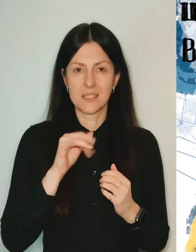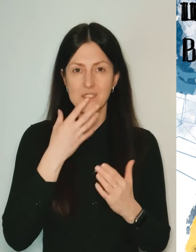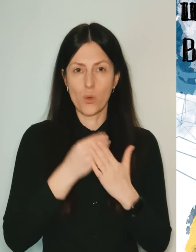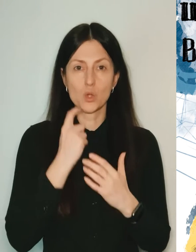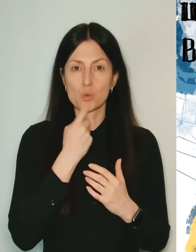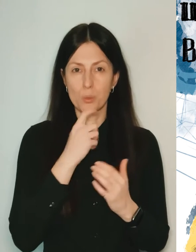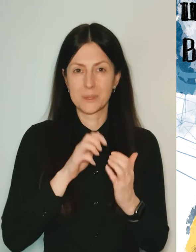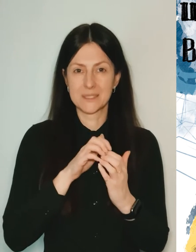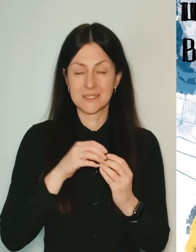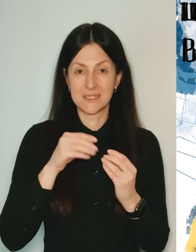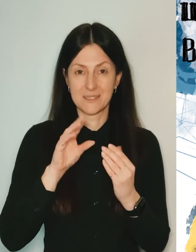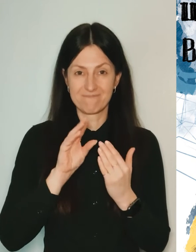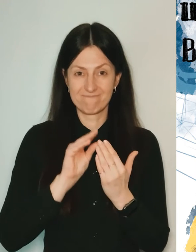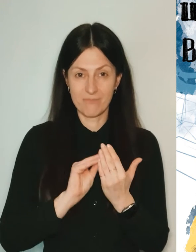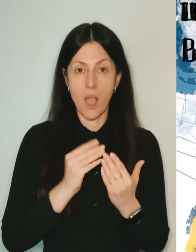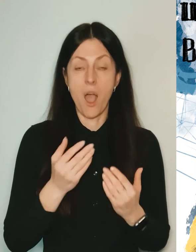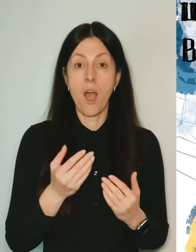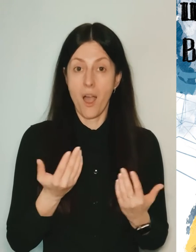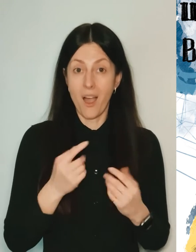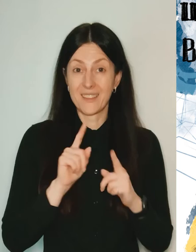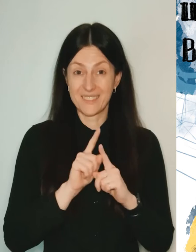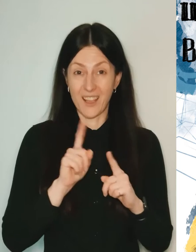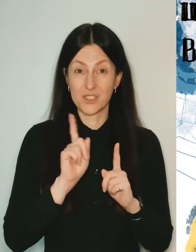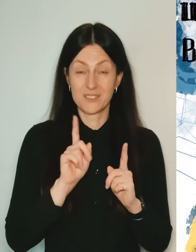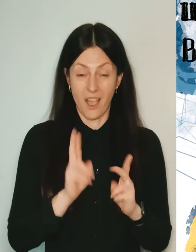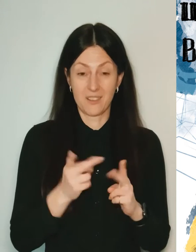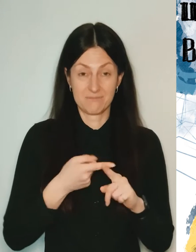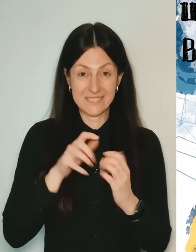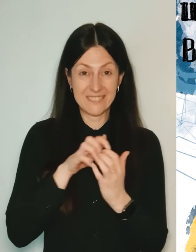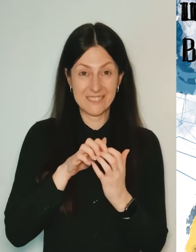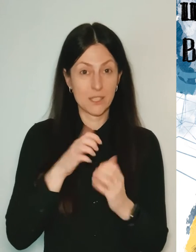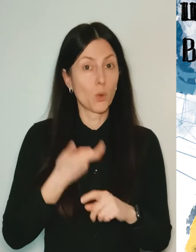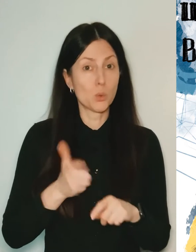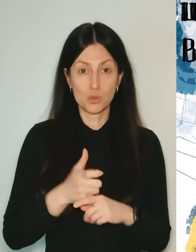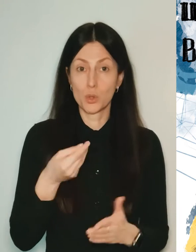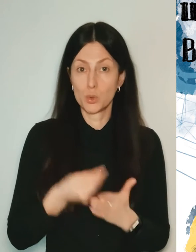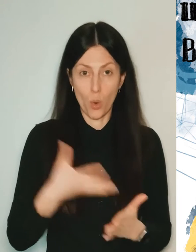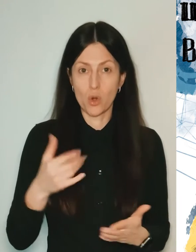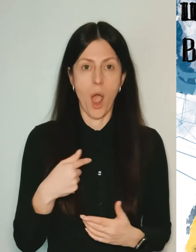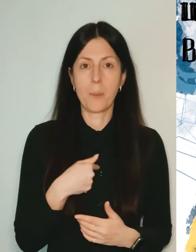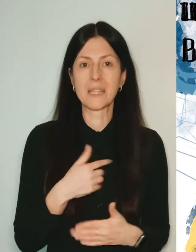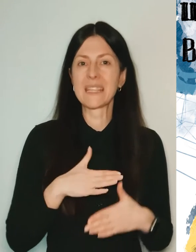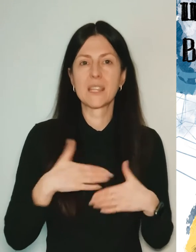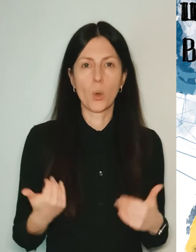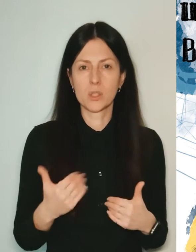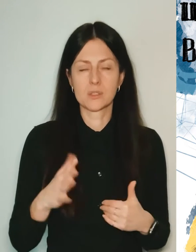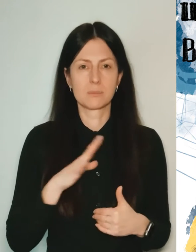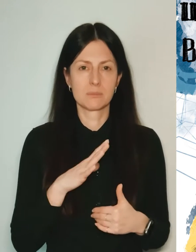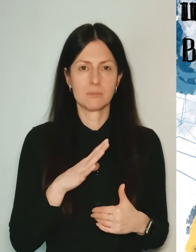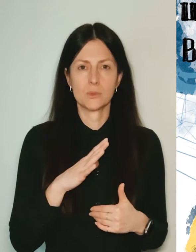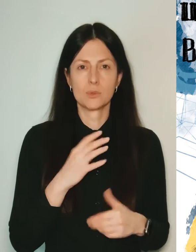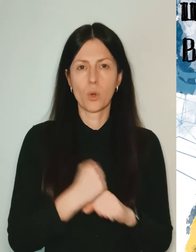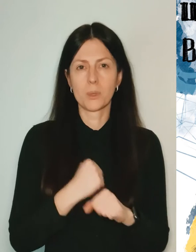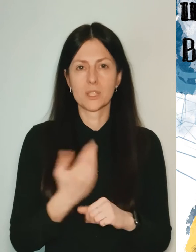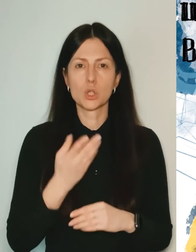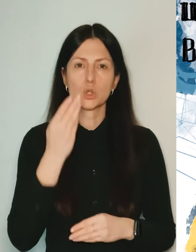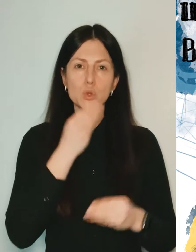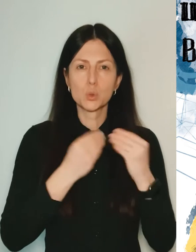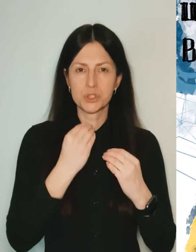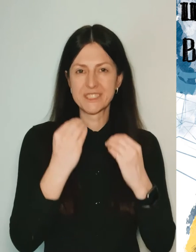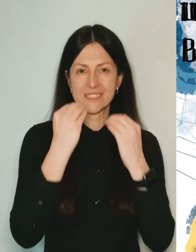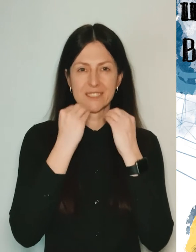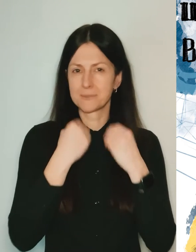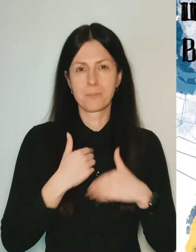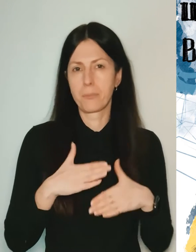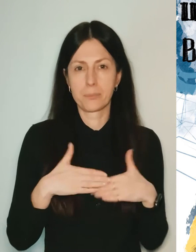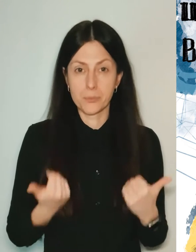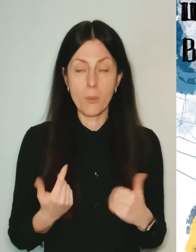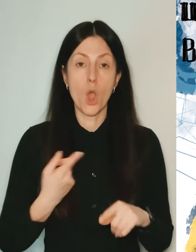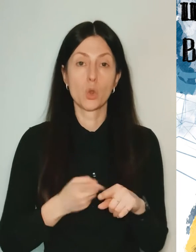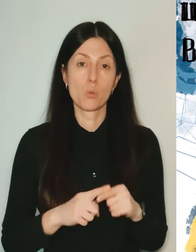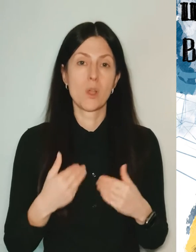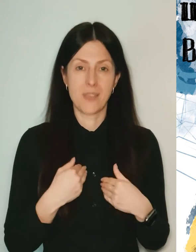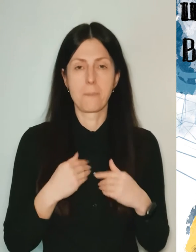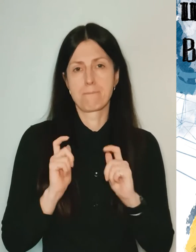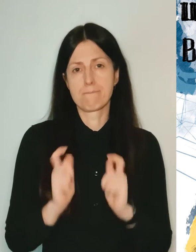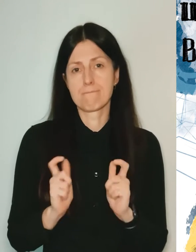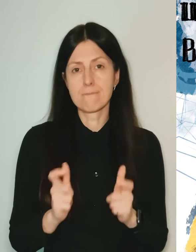Since "eating" my own teeth is very expensive, and I never wanted to do artificial things in my mouth, so I agreed to sleep in this gumguard.